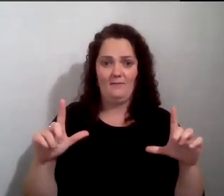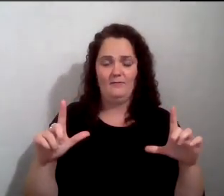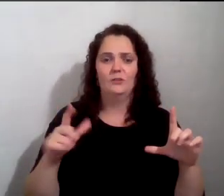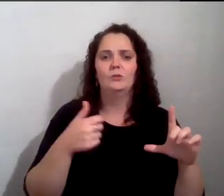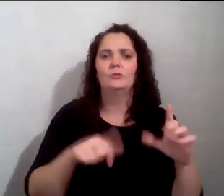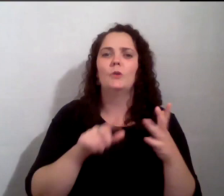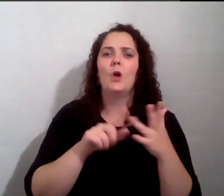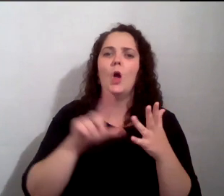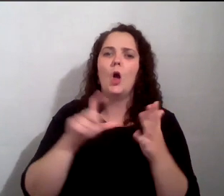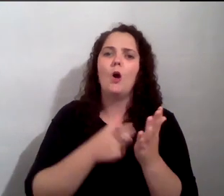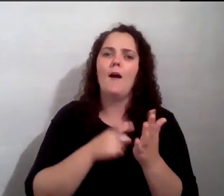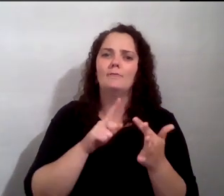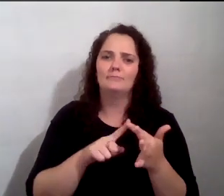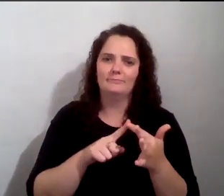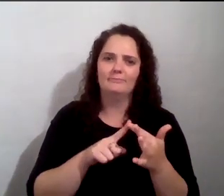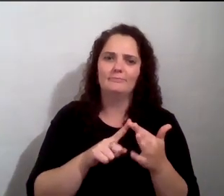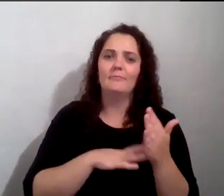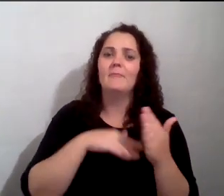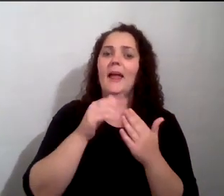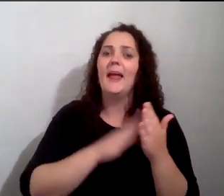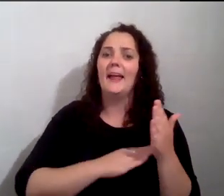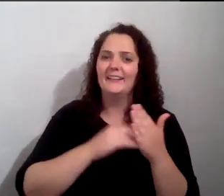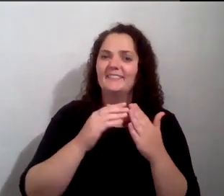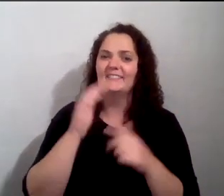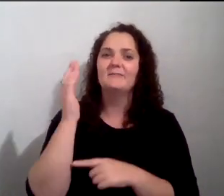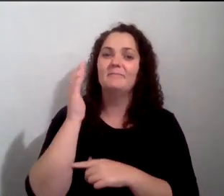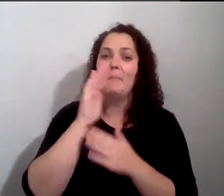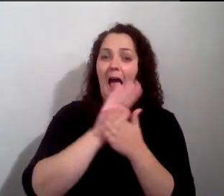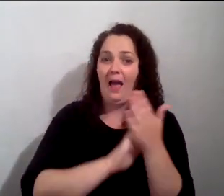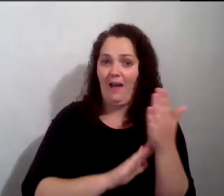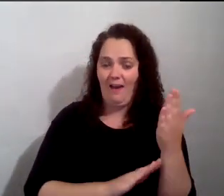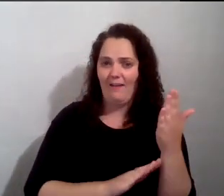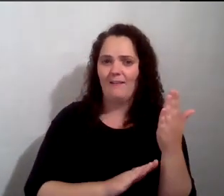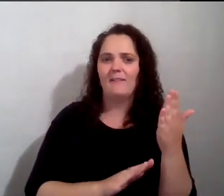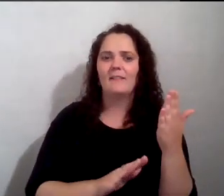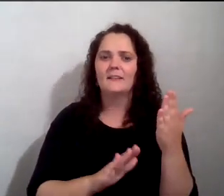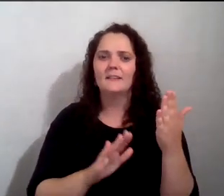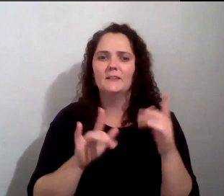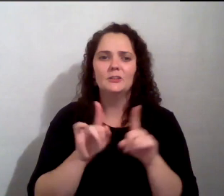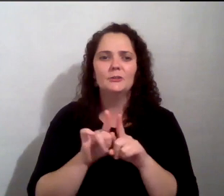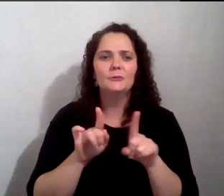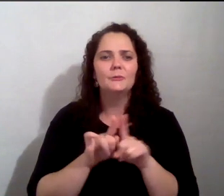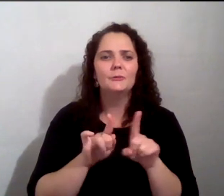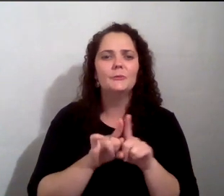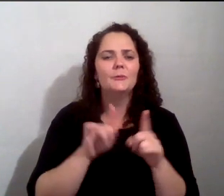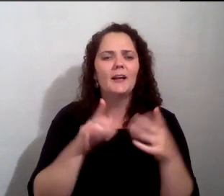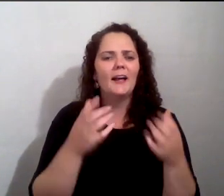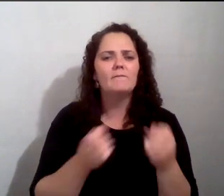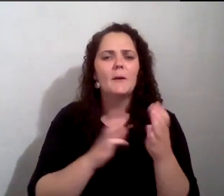particularly law in terms of a kind of explanation to Stanner, so that Stanner can better understand